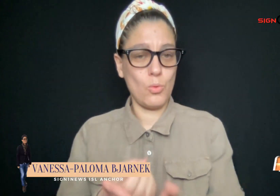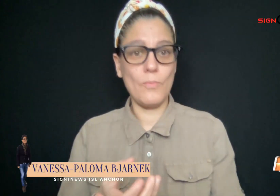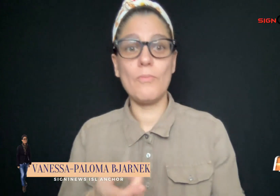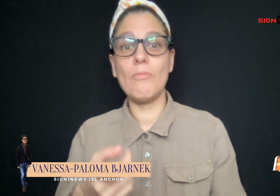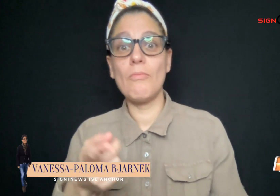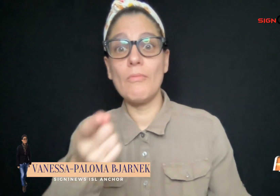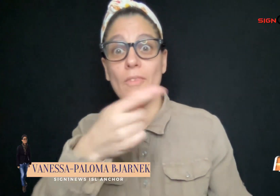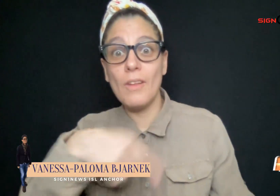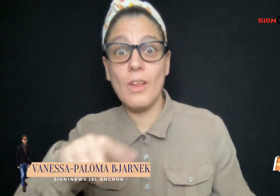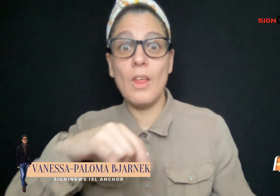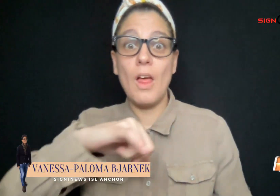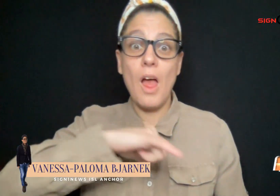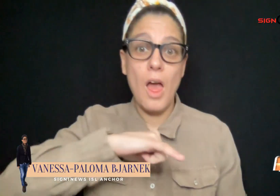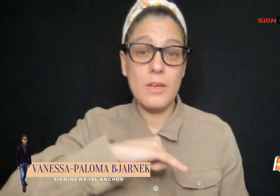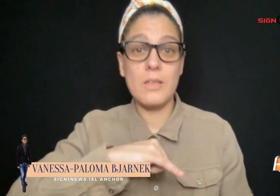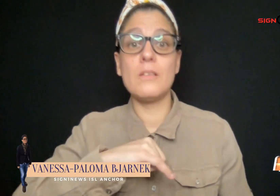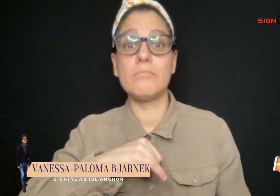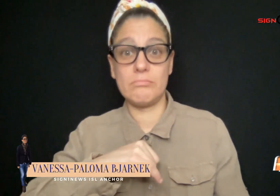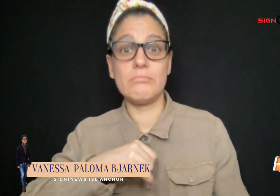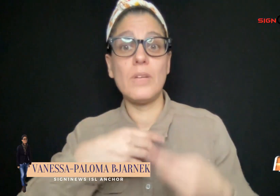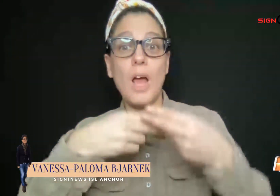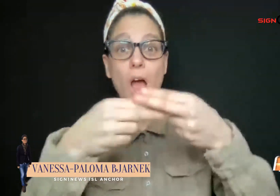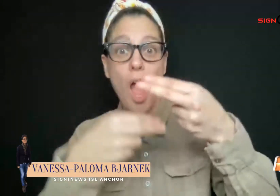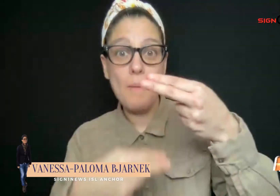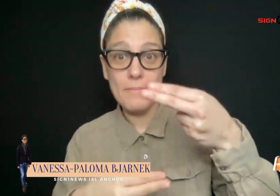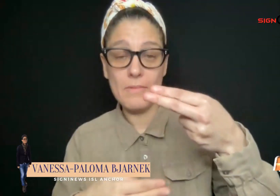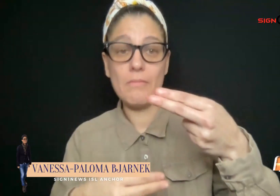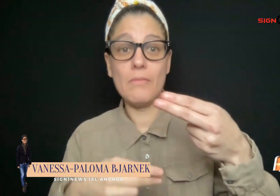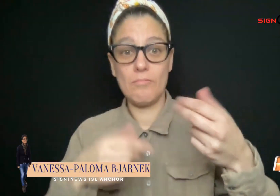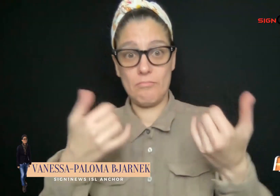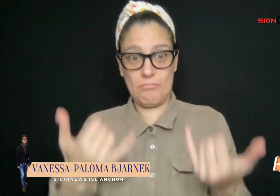making headlines this week if you post an interesting comment during this update we